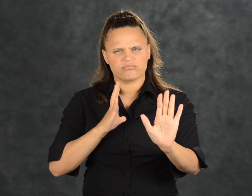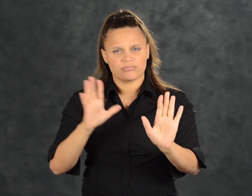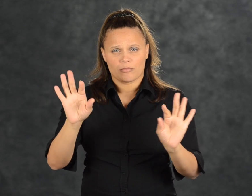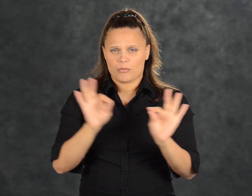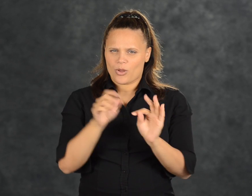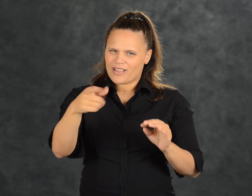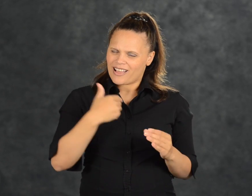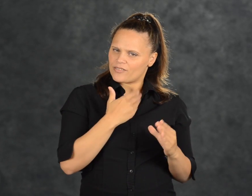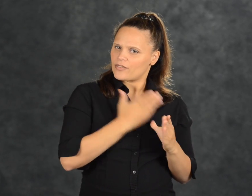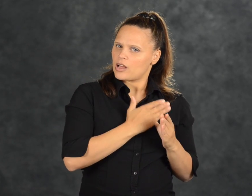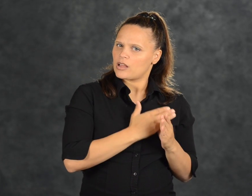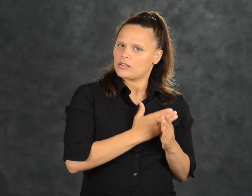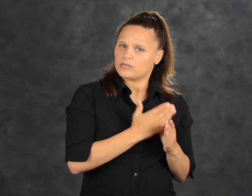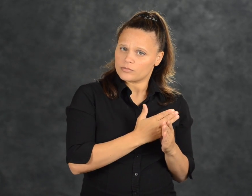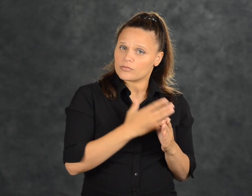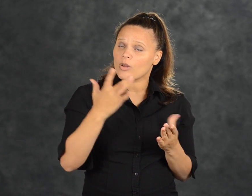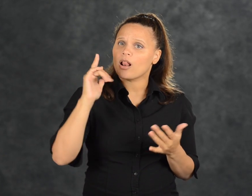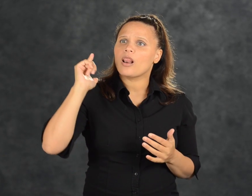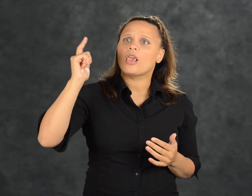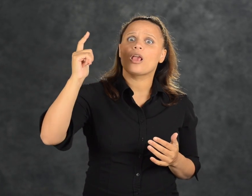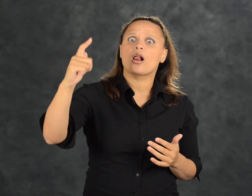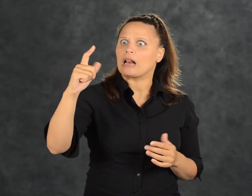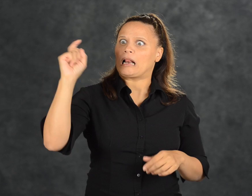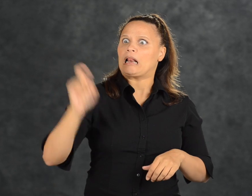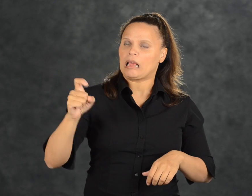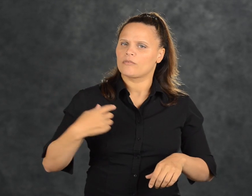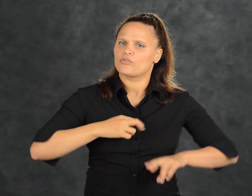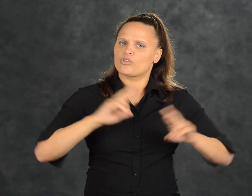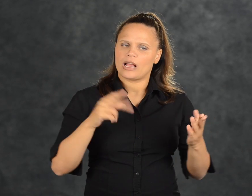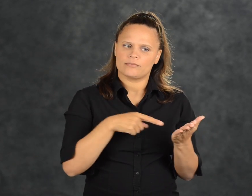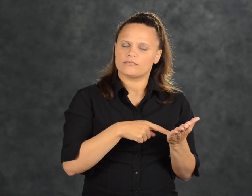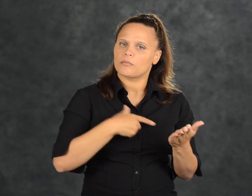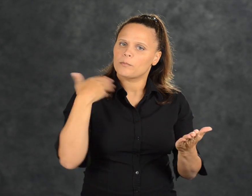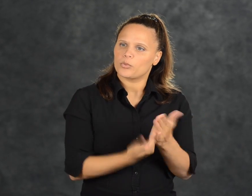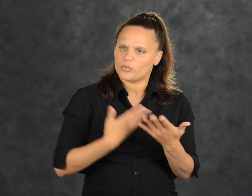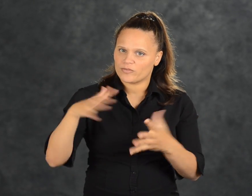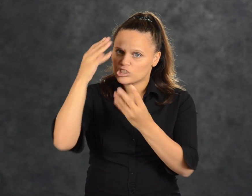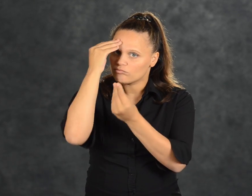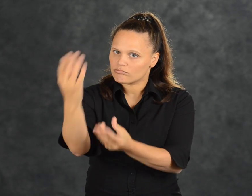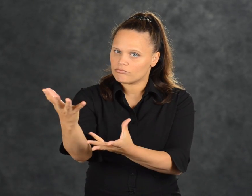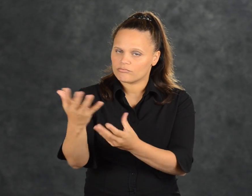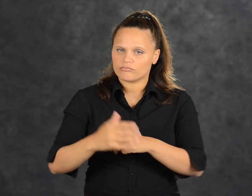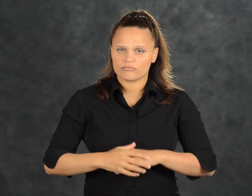But it makes a permanent record of the fact that you actually told the school about the problem.